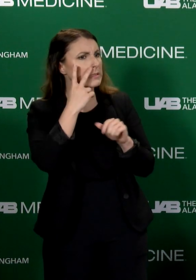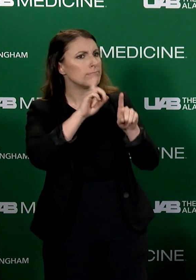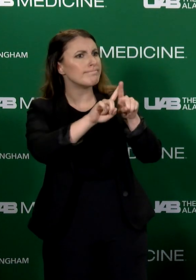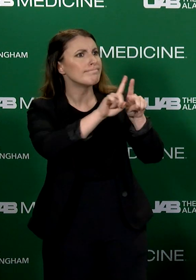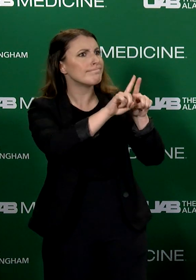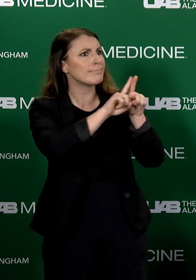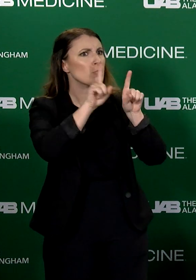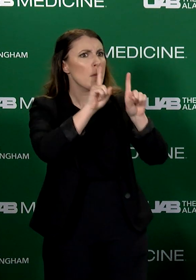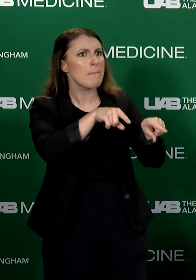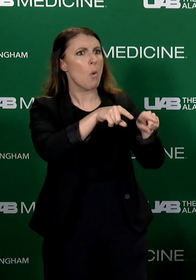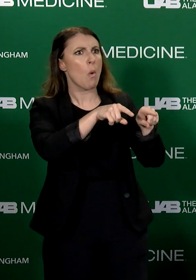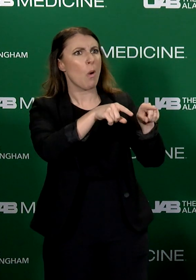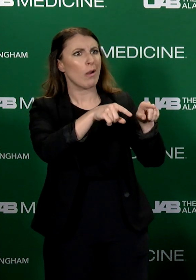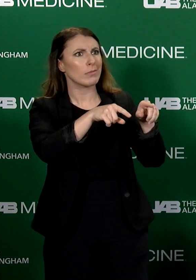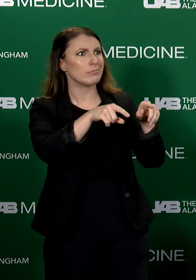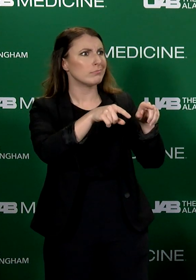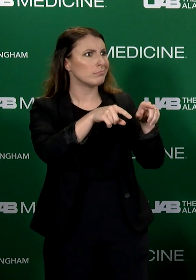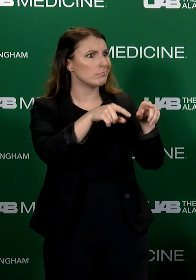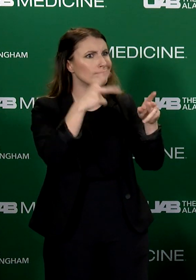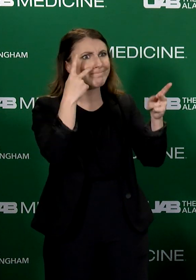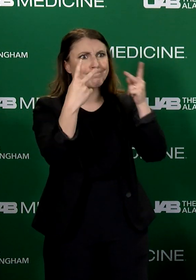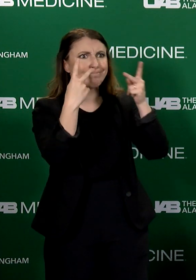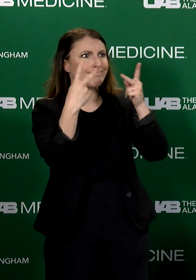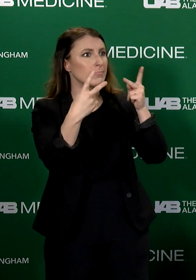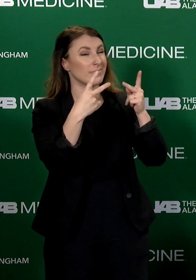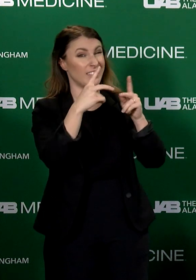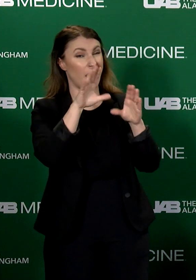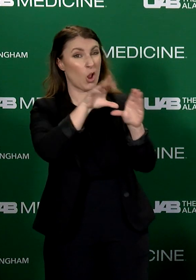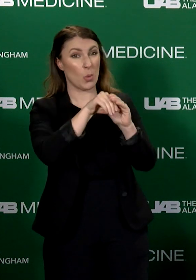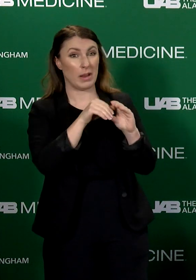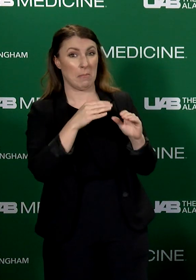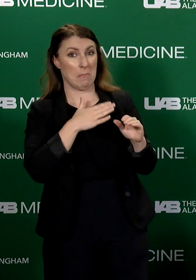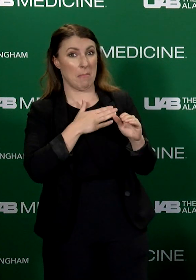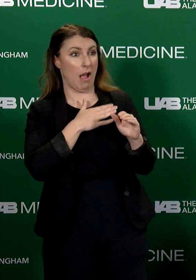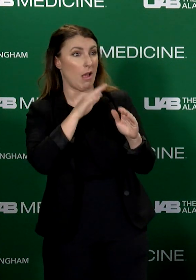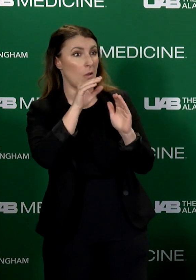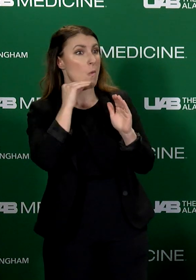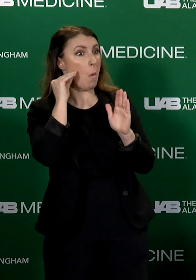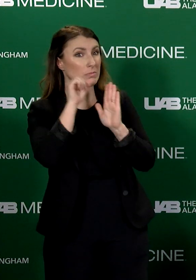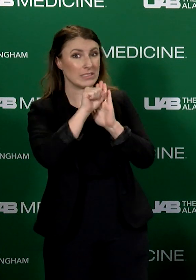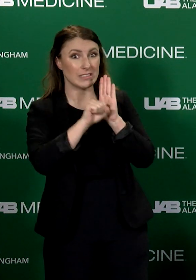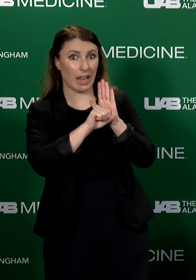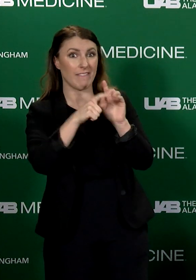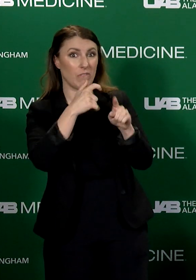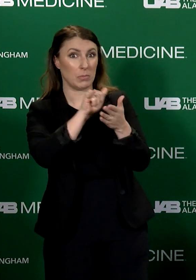including my home state of New York where the supplies are just so worrisome